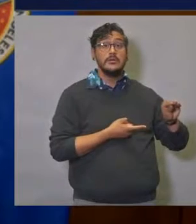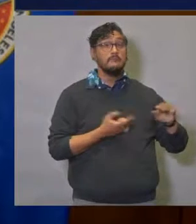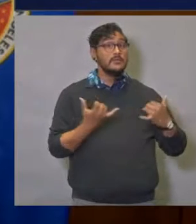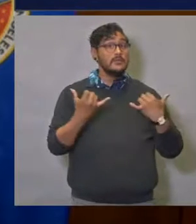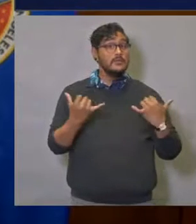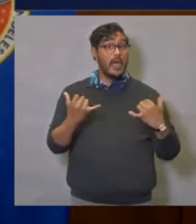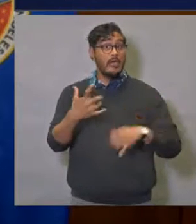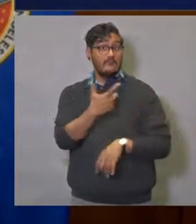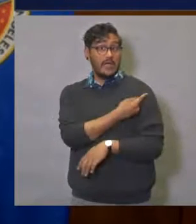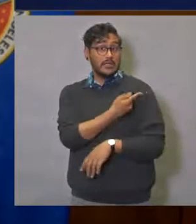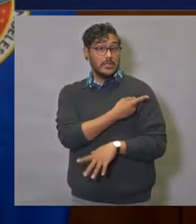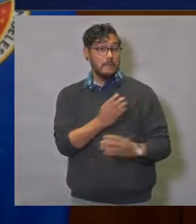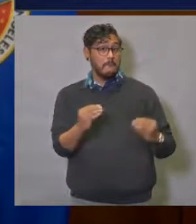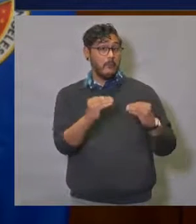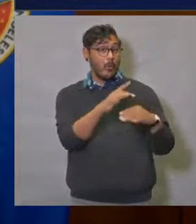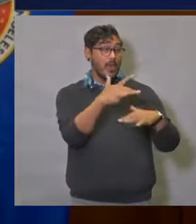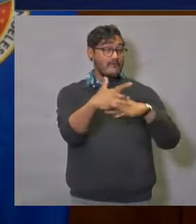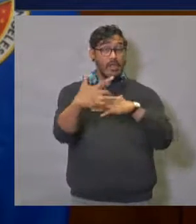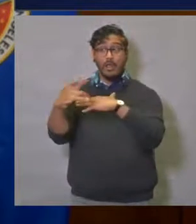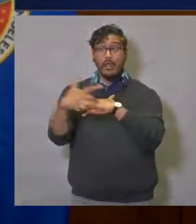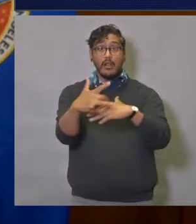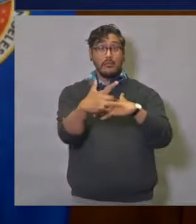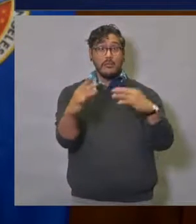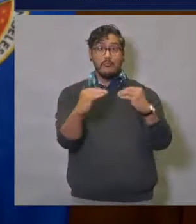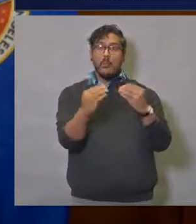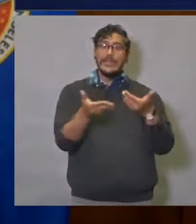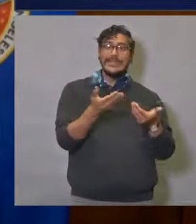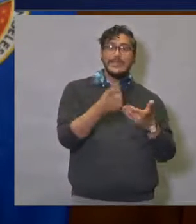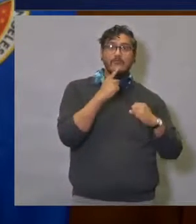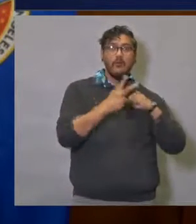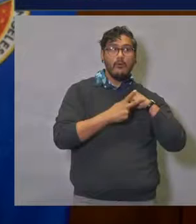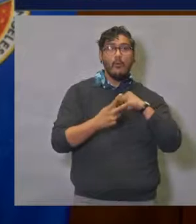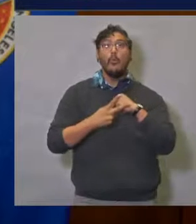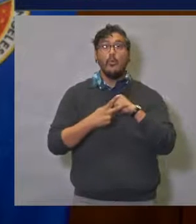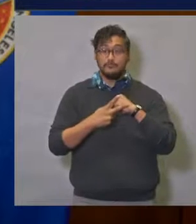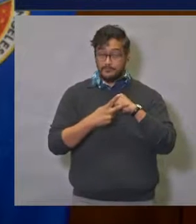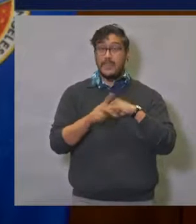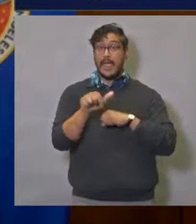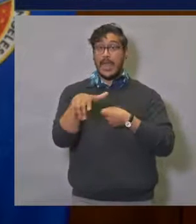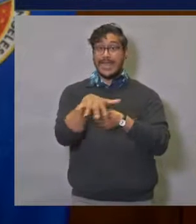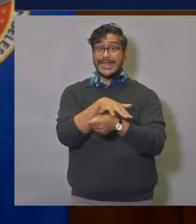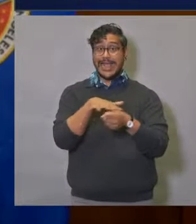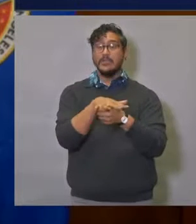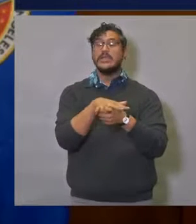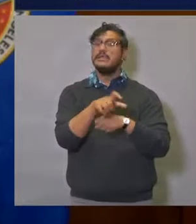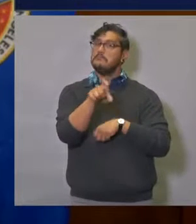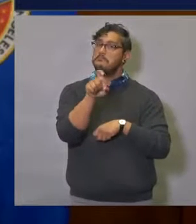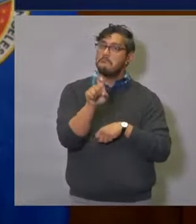THAN COUNTERPART OF THEY BECOME INFECTED.